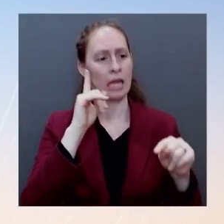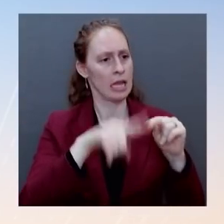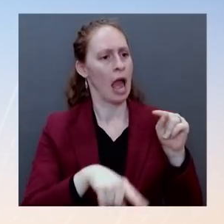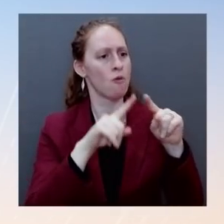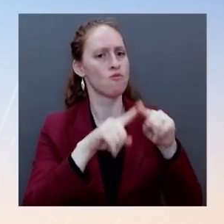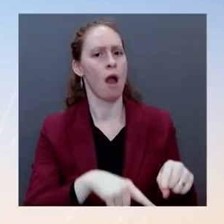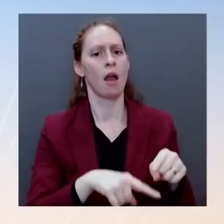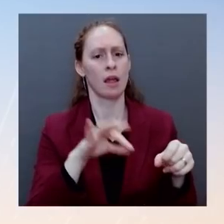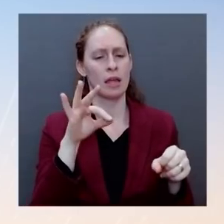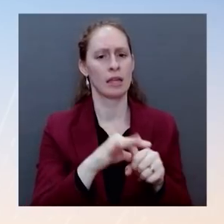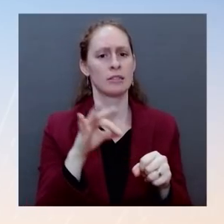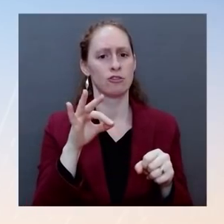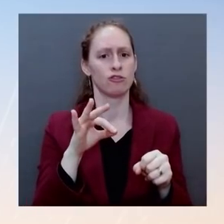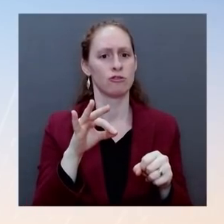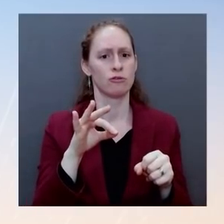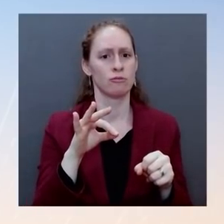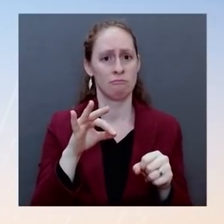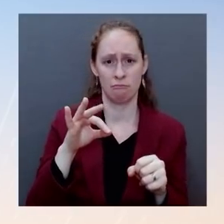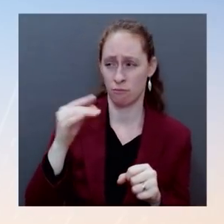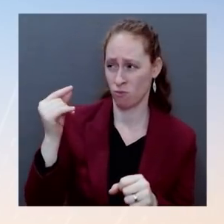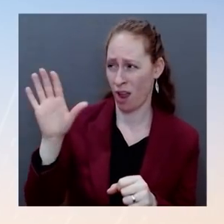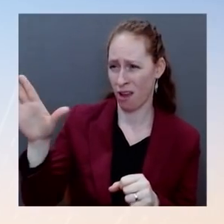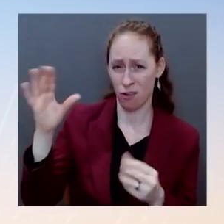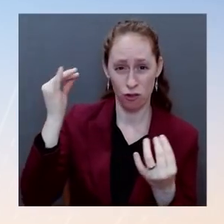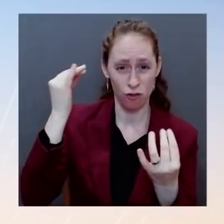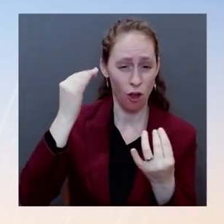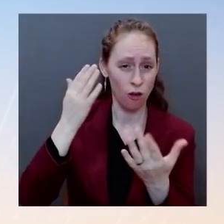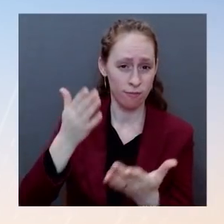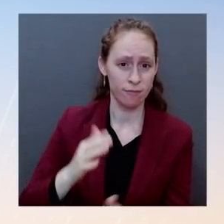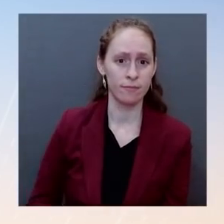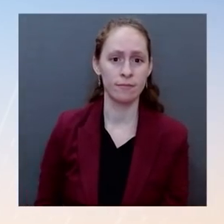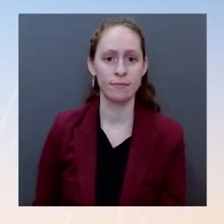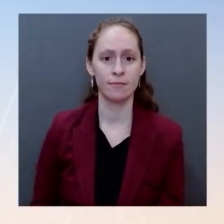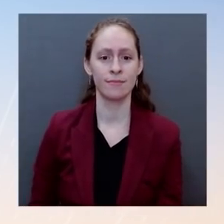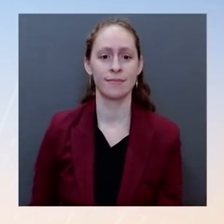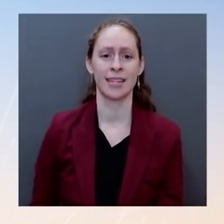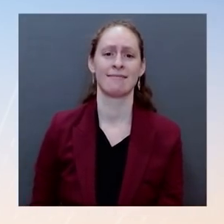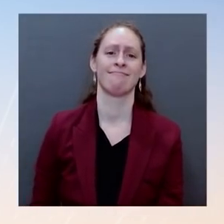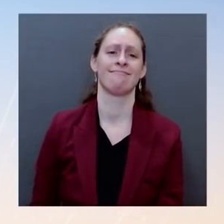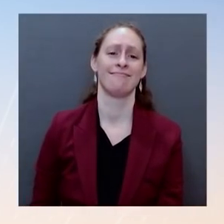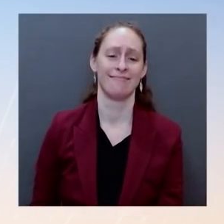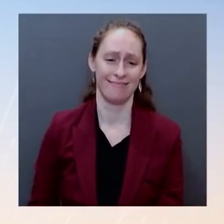I think anyone would note there's a night-and-day difference between fomenting an insurrection based on lies